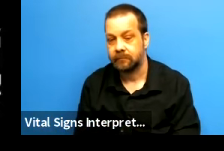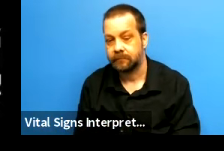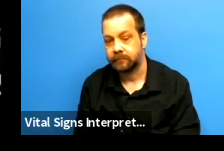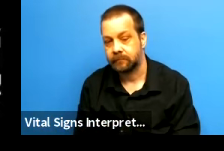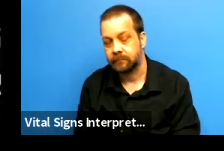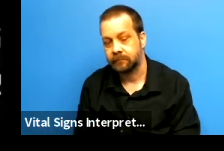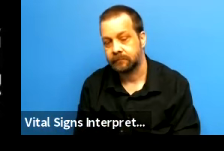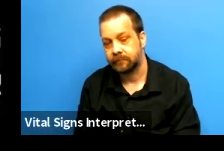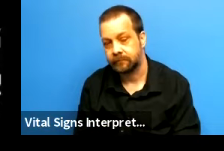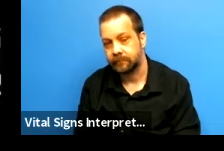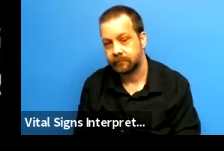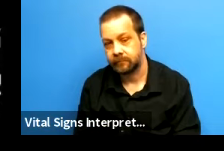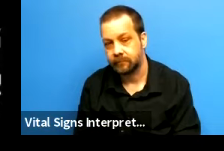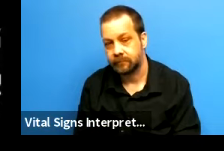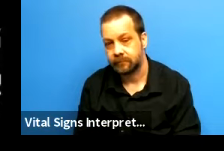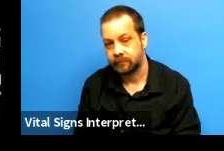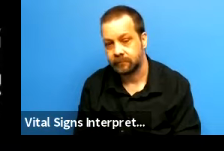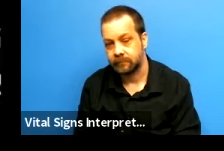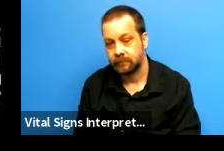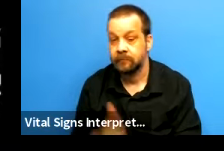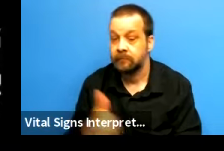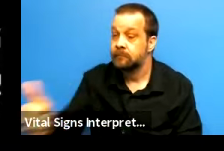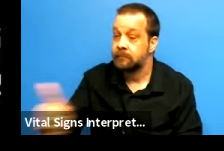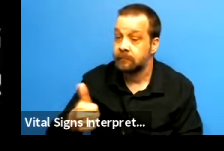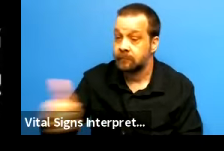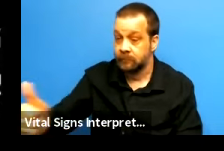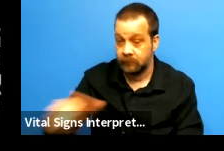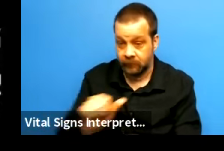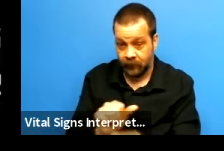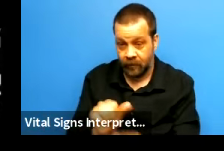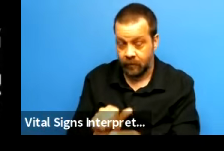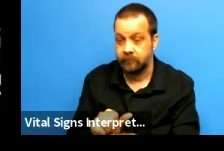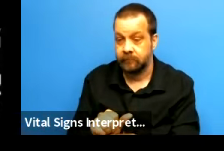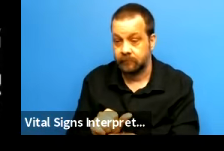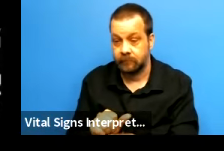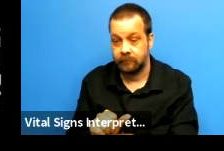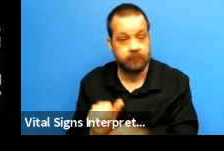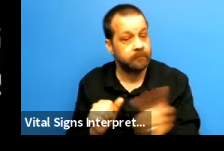Commuting to work is another great one. I will turn this to Pam.